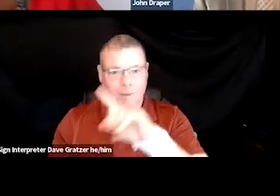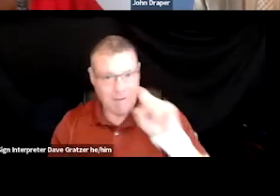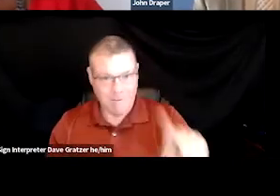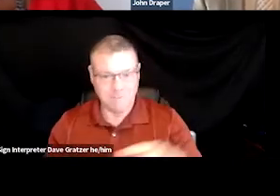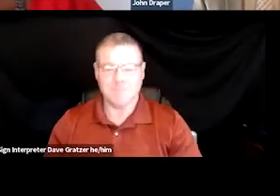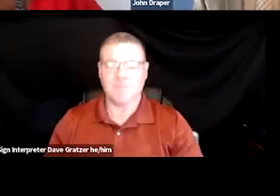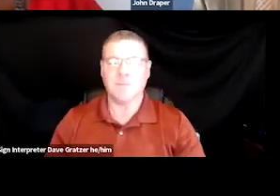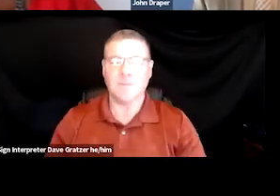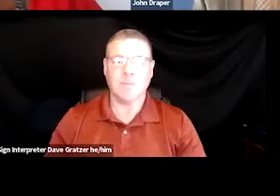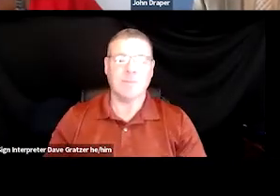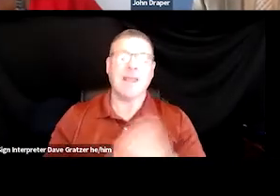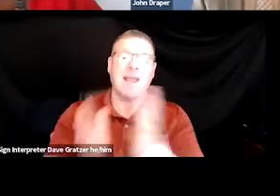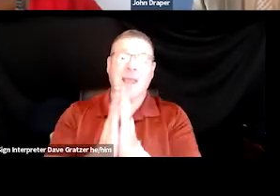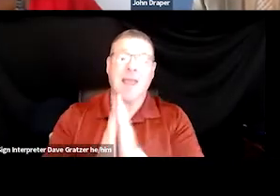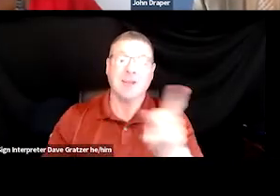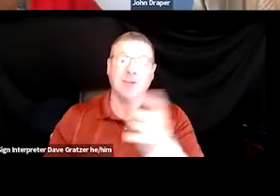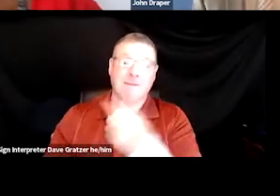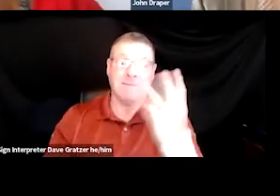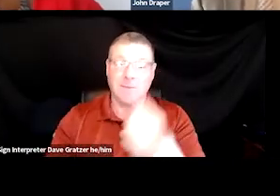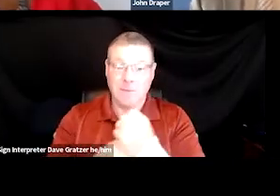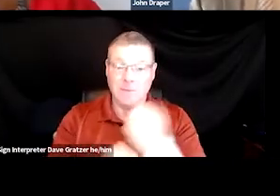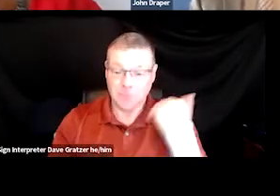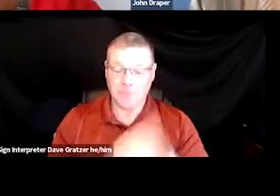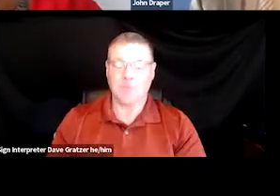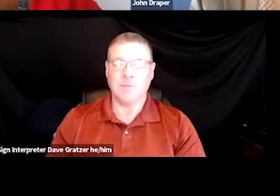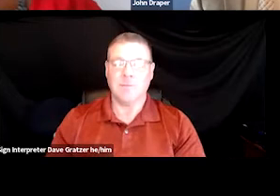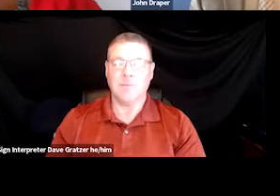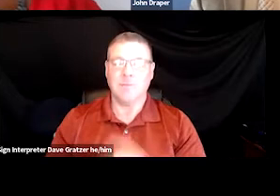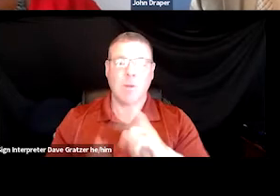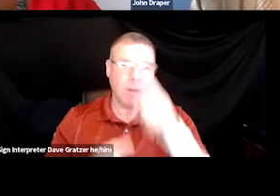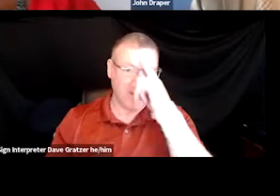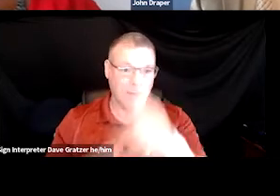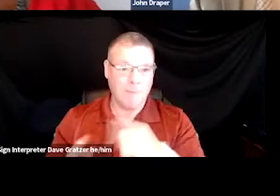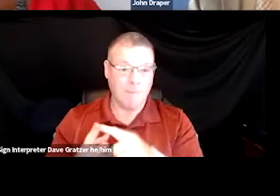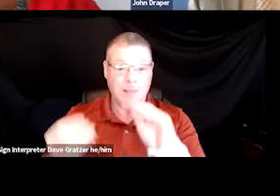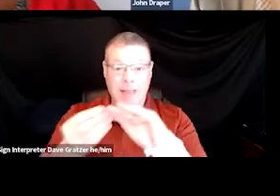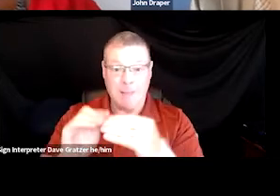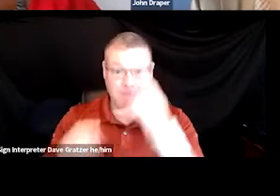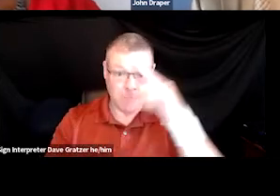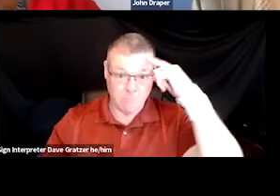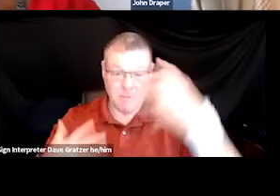And so I asked her a few years ago, what she thought about this three digit number for mental health and suicidal crisis.